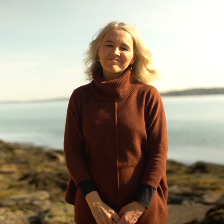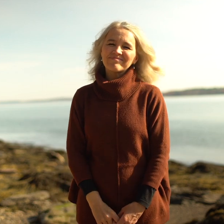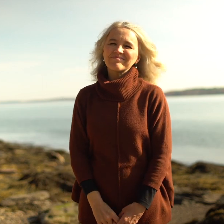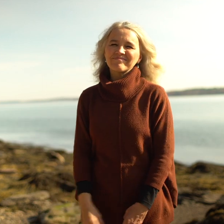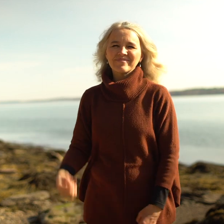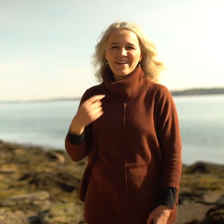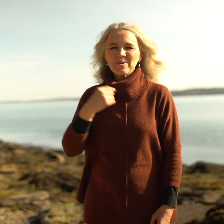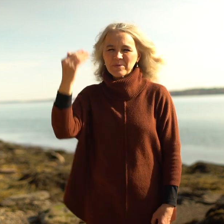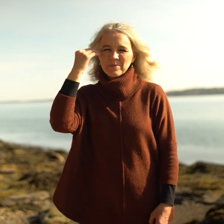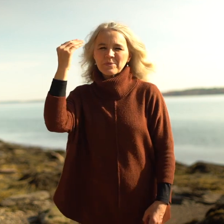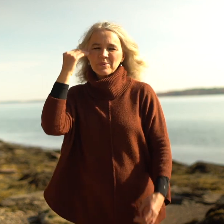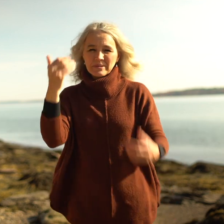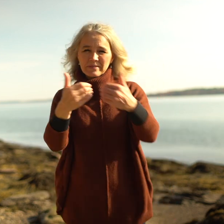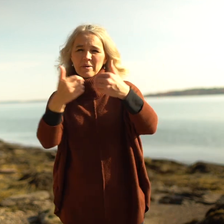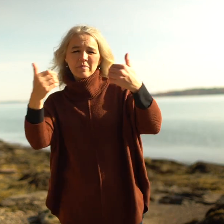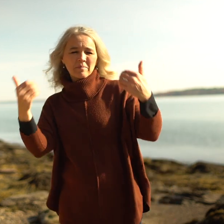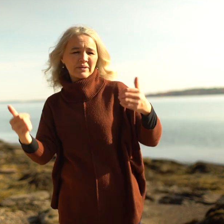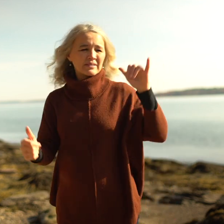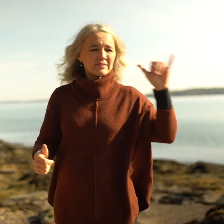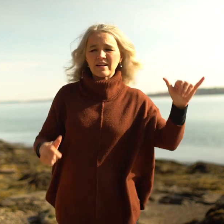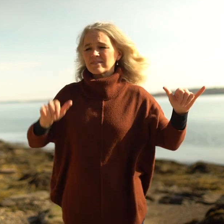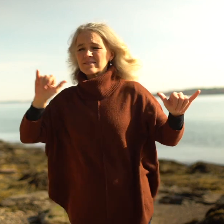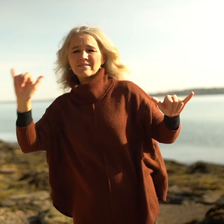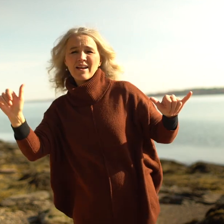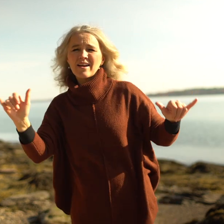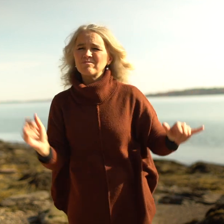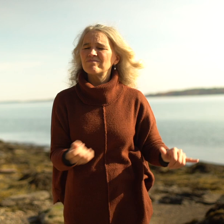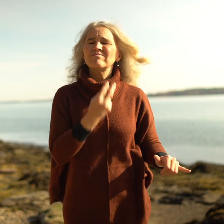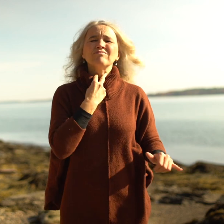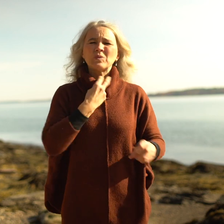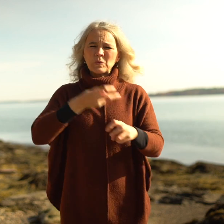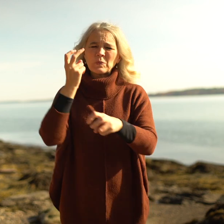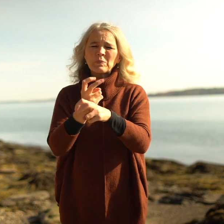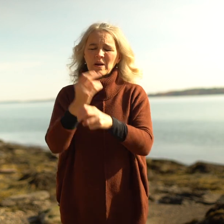It’s so hard to feel stuck in one place I know, I know